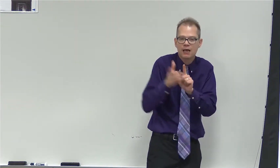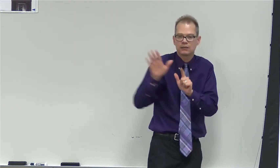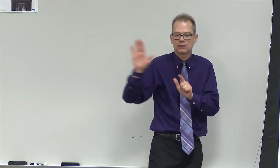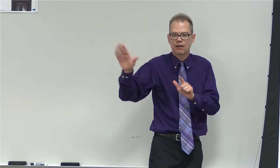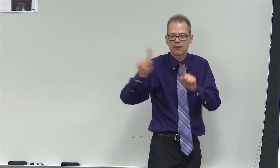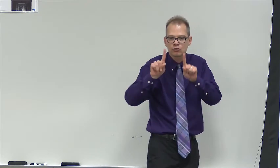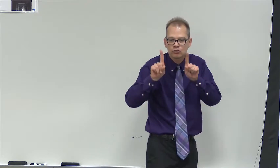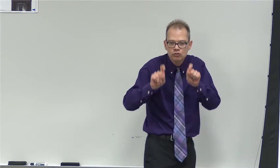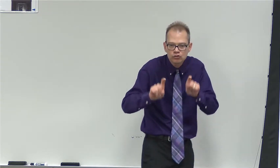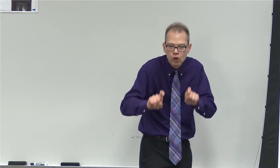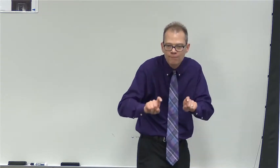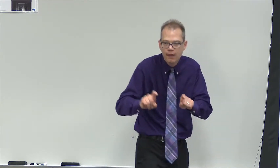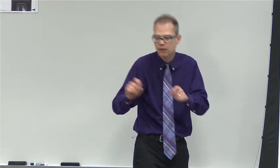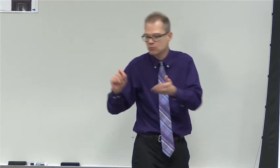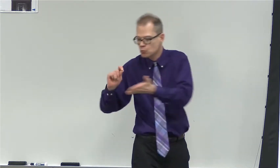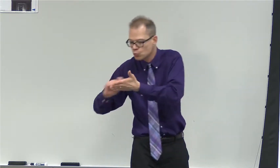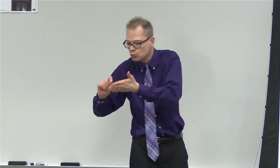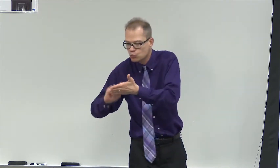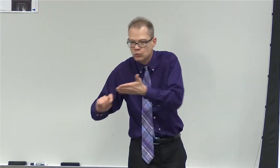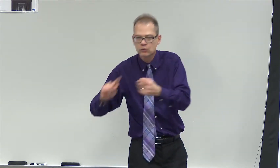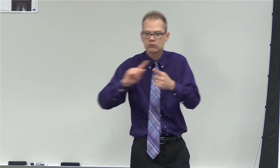I learned how to translate their surveys